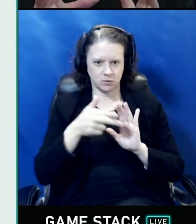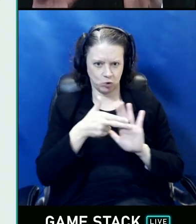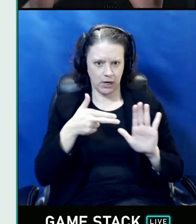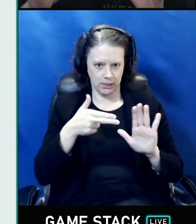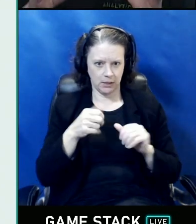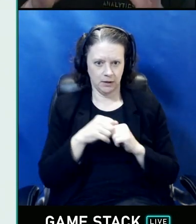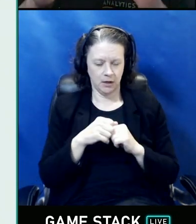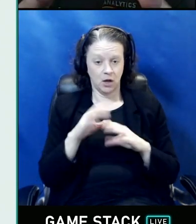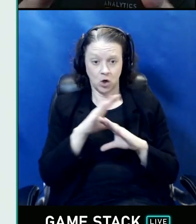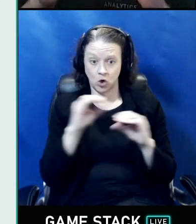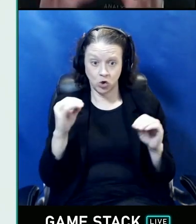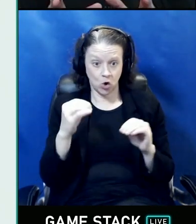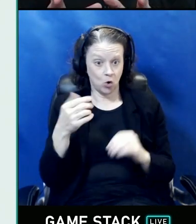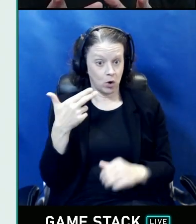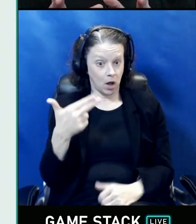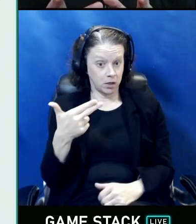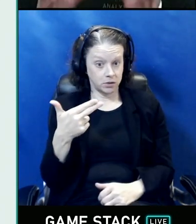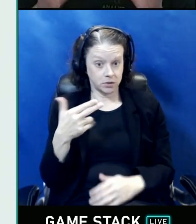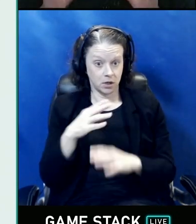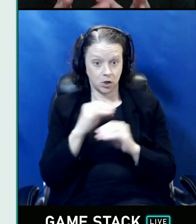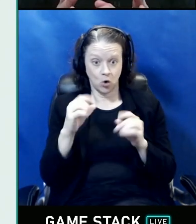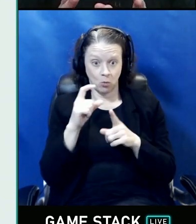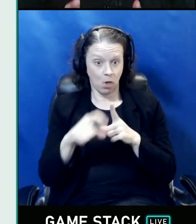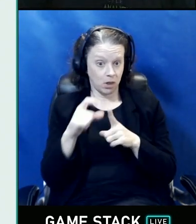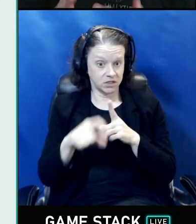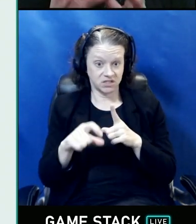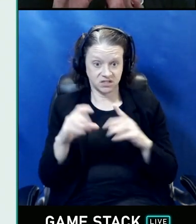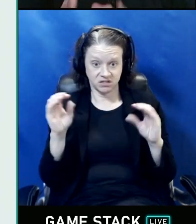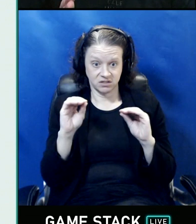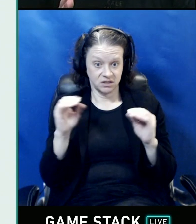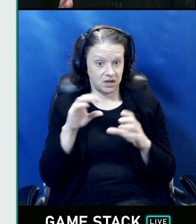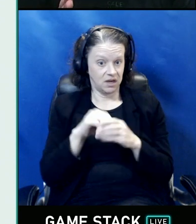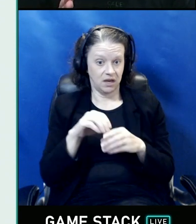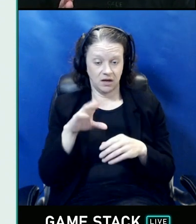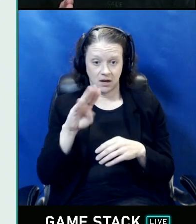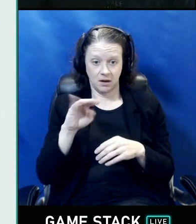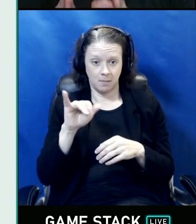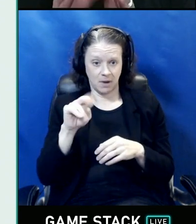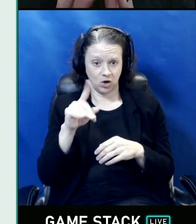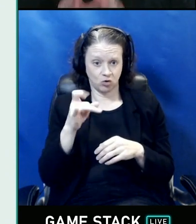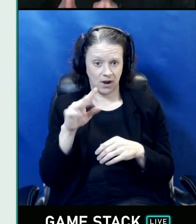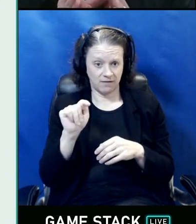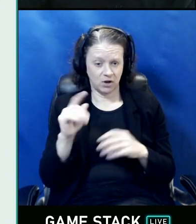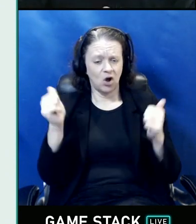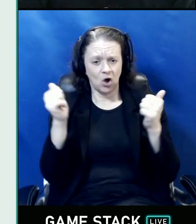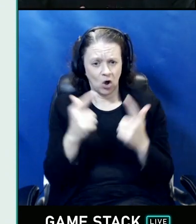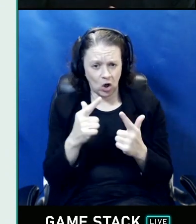Minecraft, so we really need to make sure all the icons, all the UI is on brand.